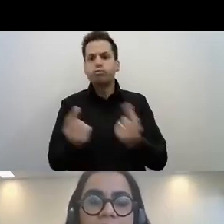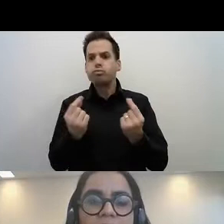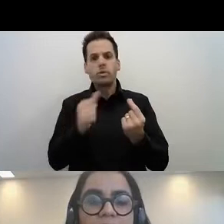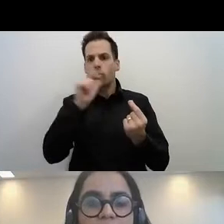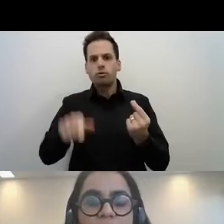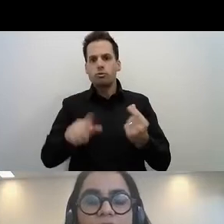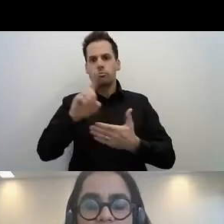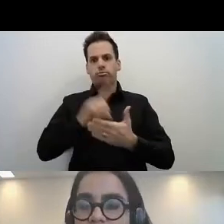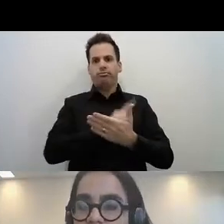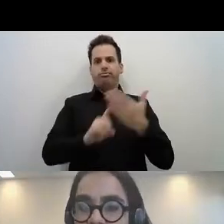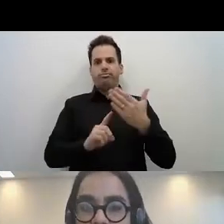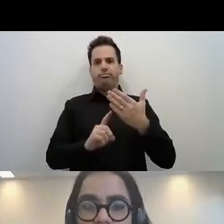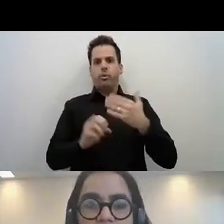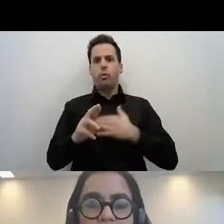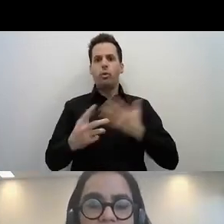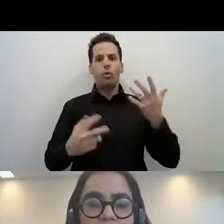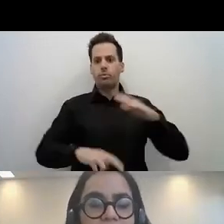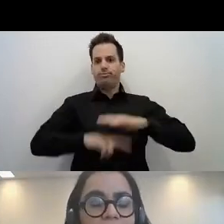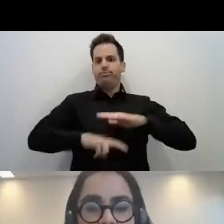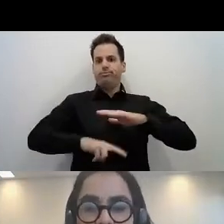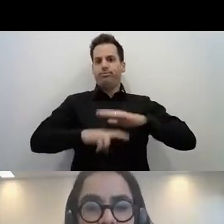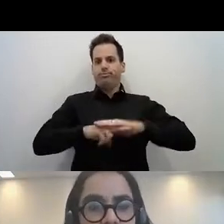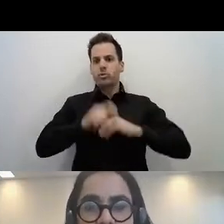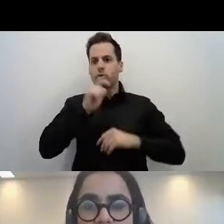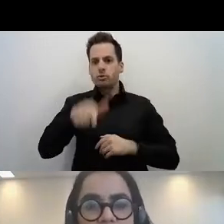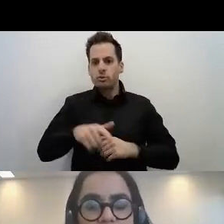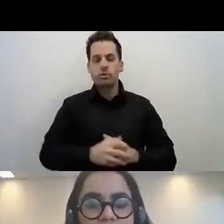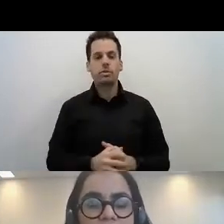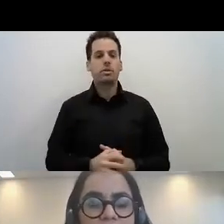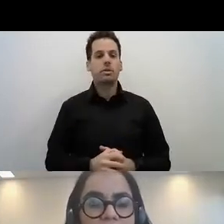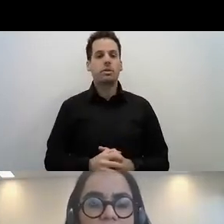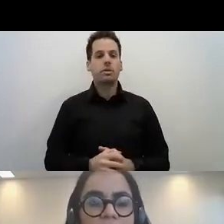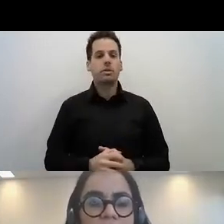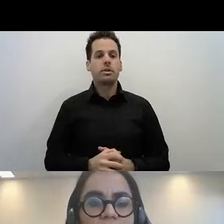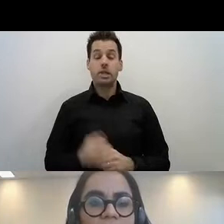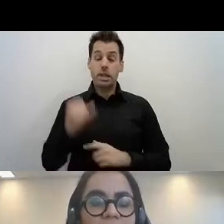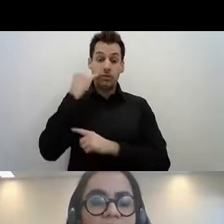now this fundamental right means that persons with disabilities who rely upon service animals